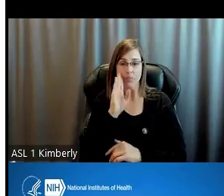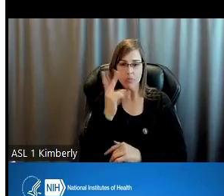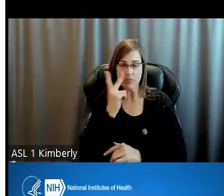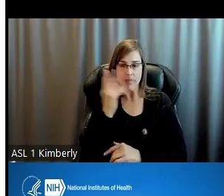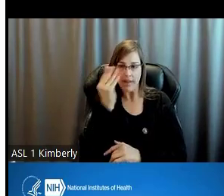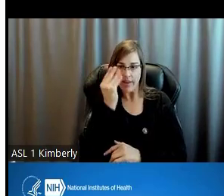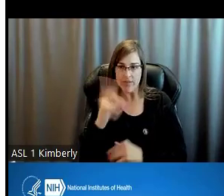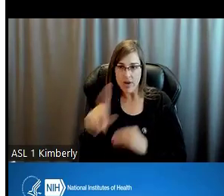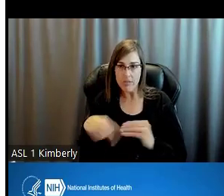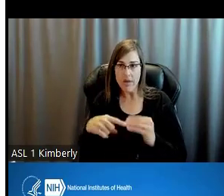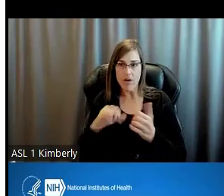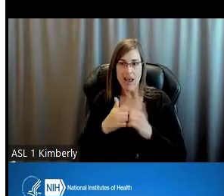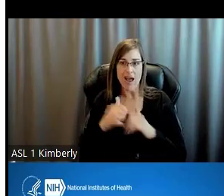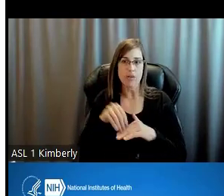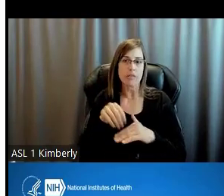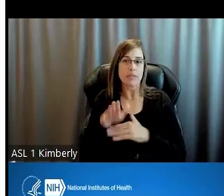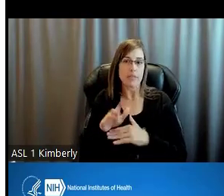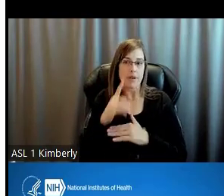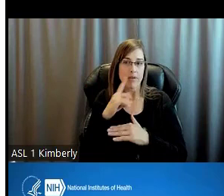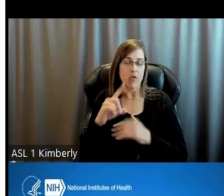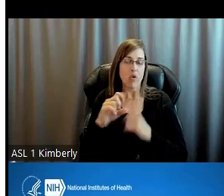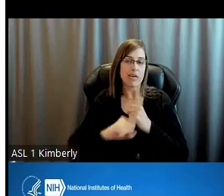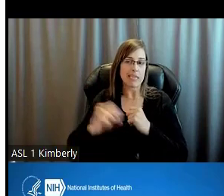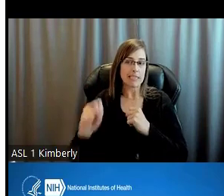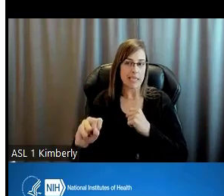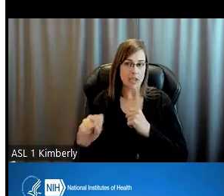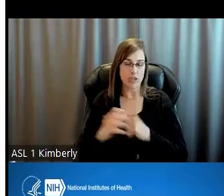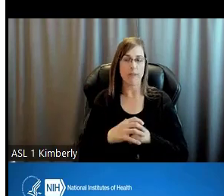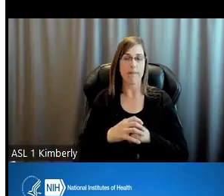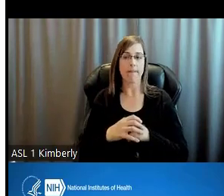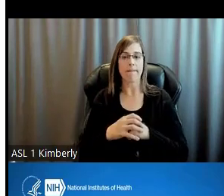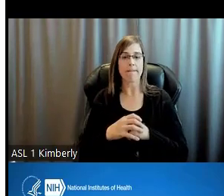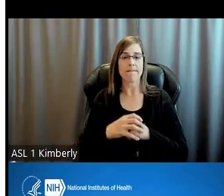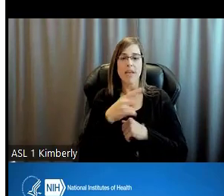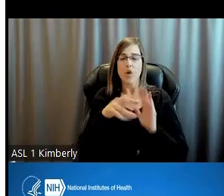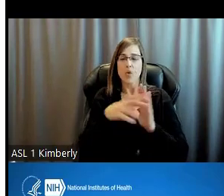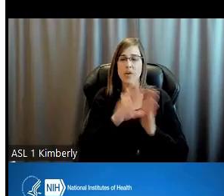about how to submit for an extension, and these are reviewed by a committee.